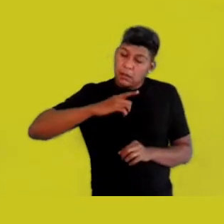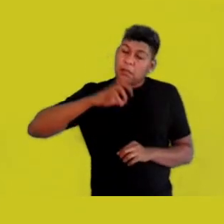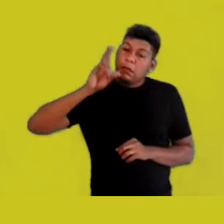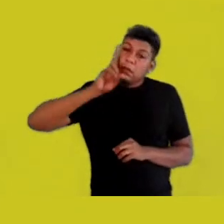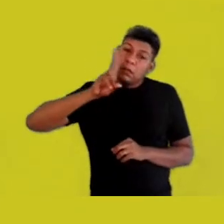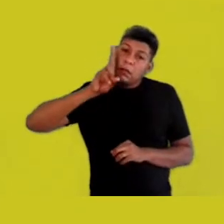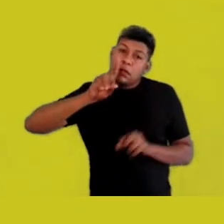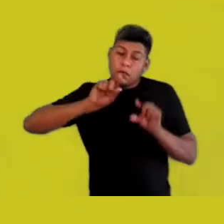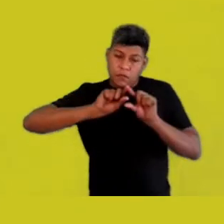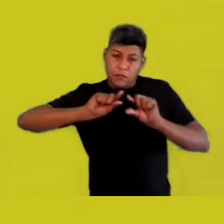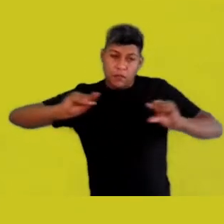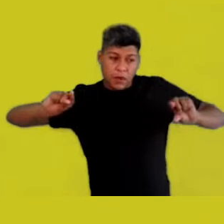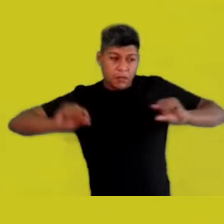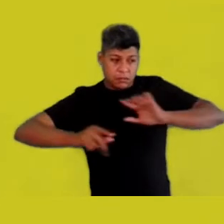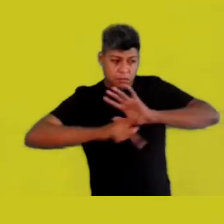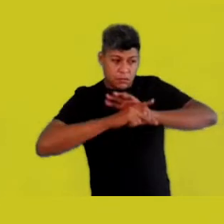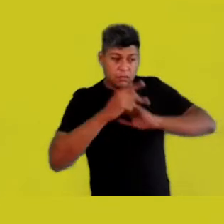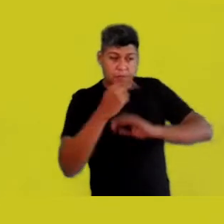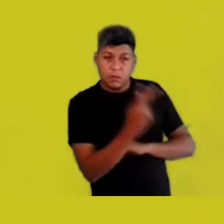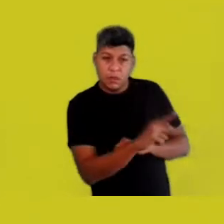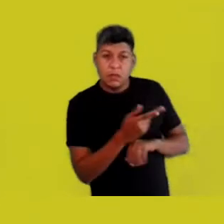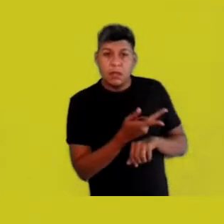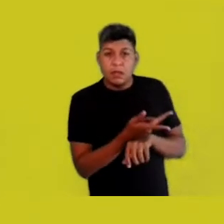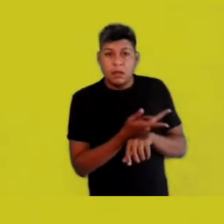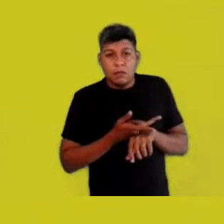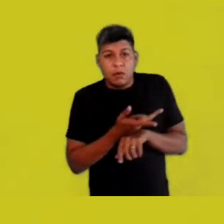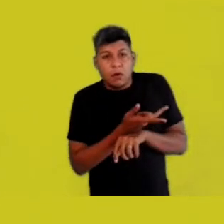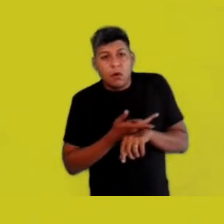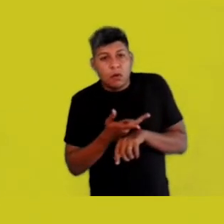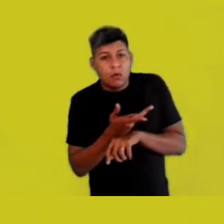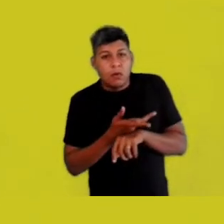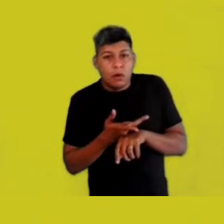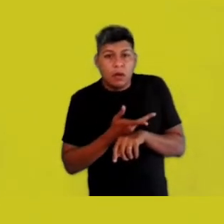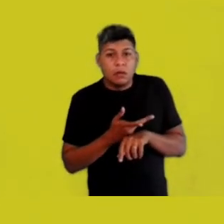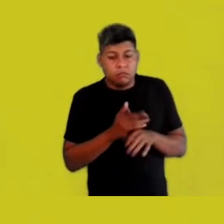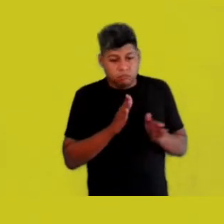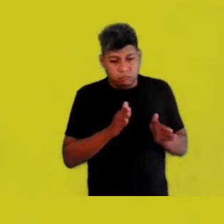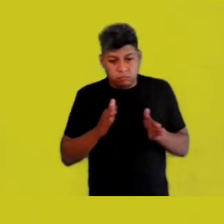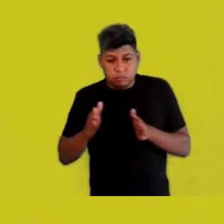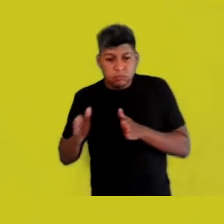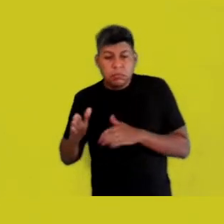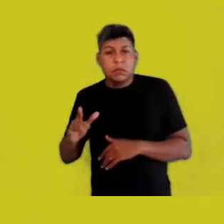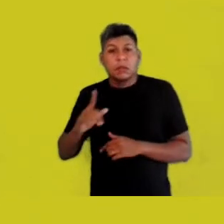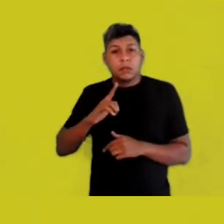from one of his books, it looks for the more elevated order that it carries inside itself.